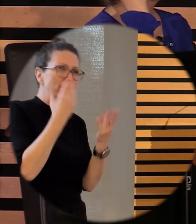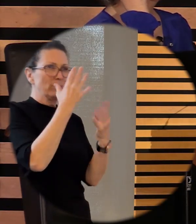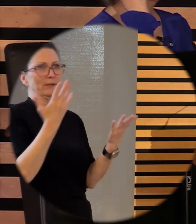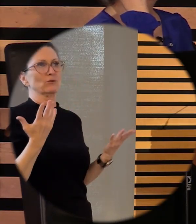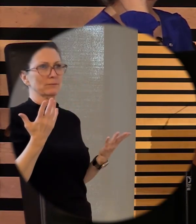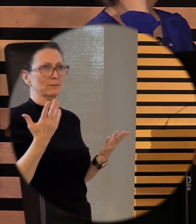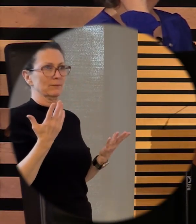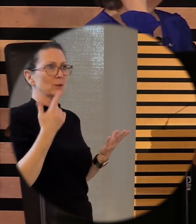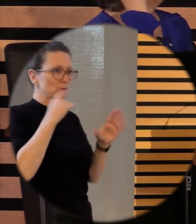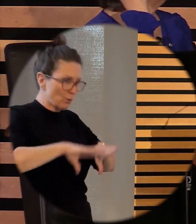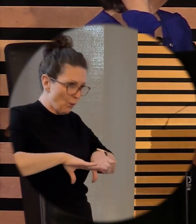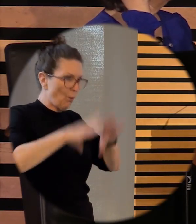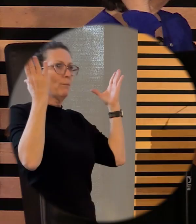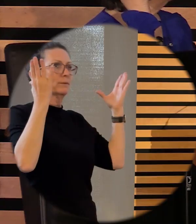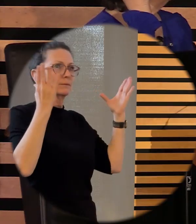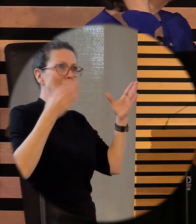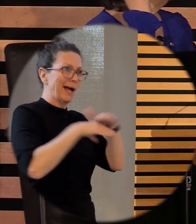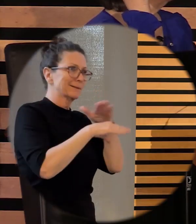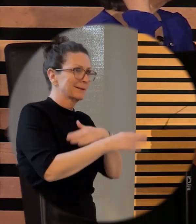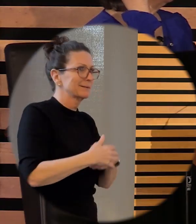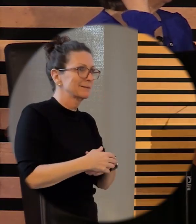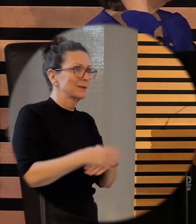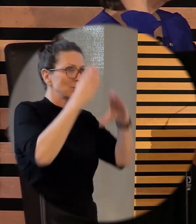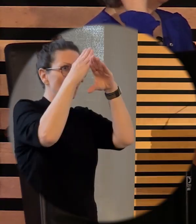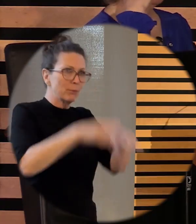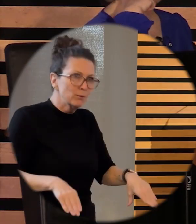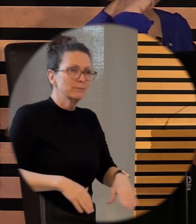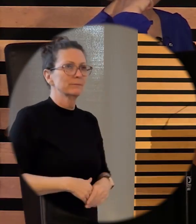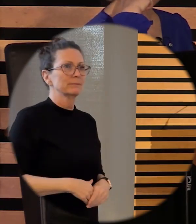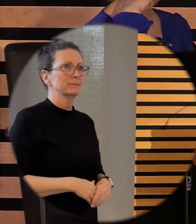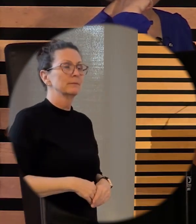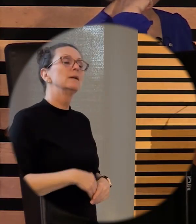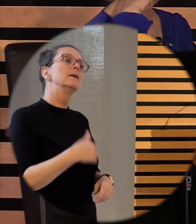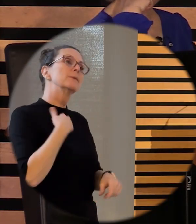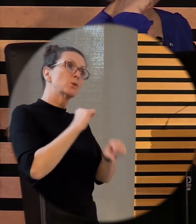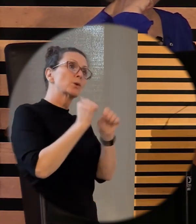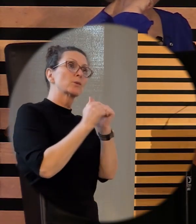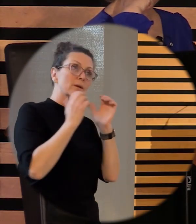I now had to unlock those accessibility barriers? One of the challenges I find in working with